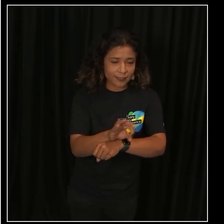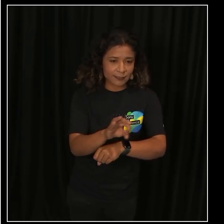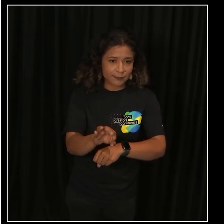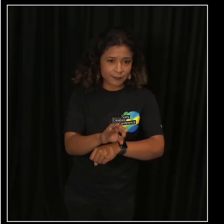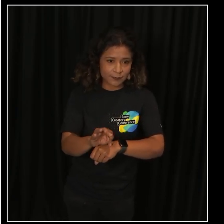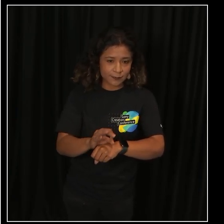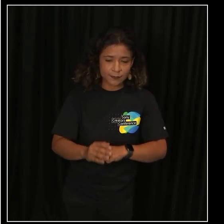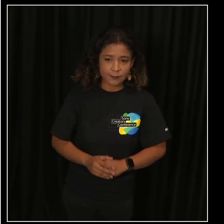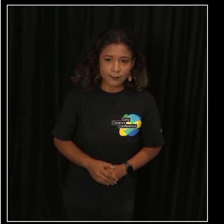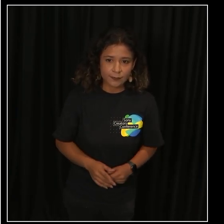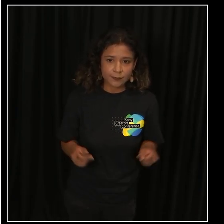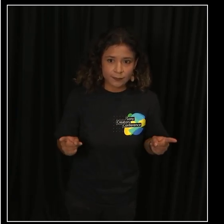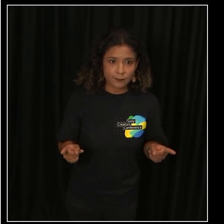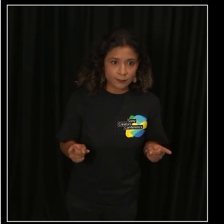slightly weaker at that sight.